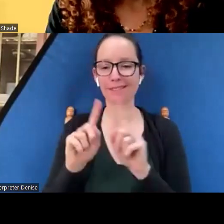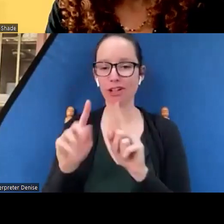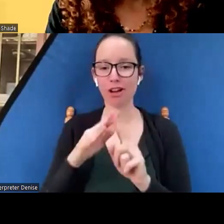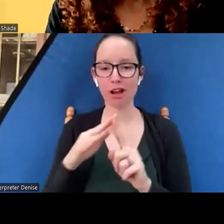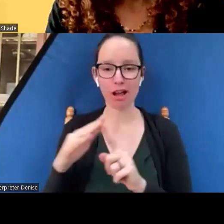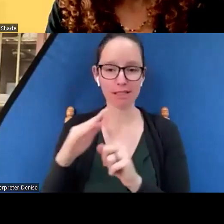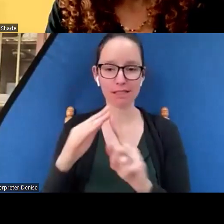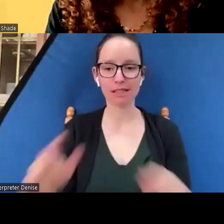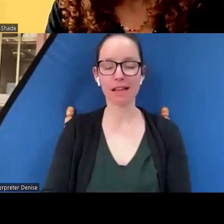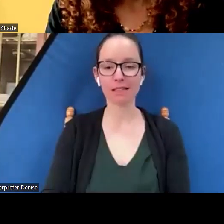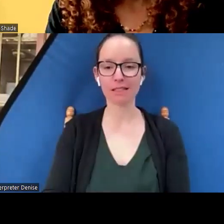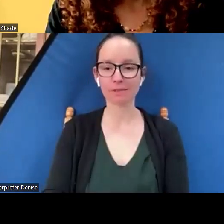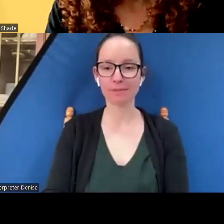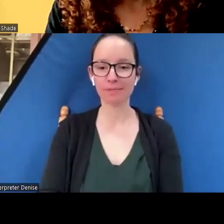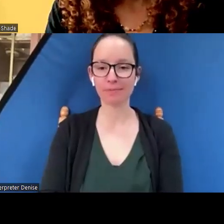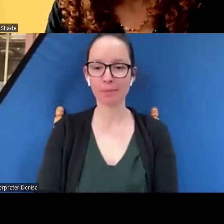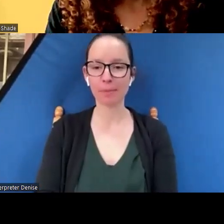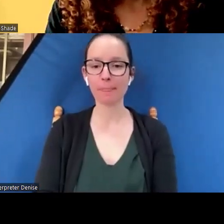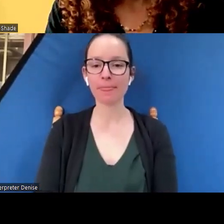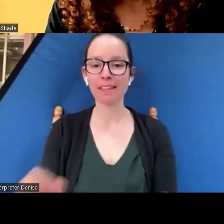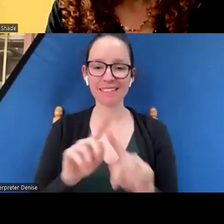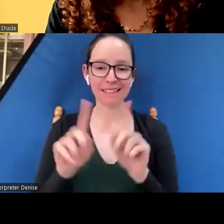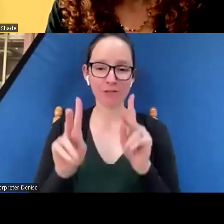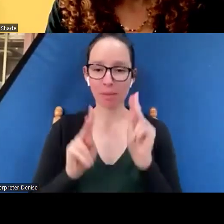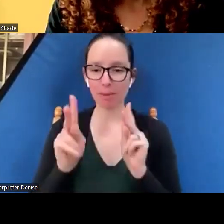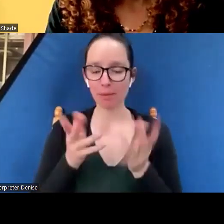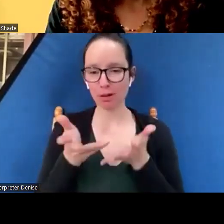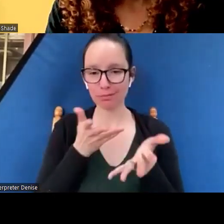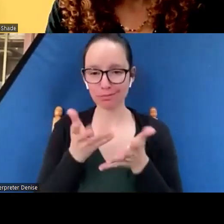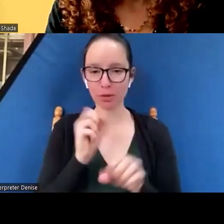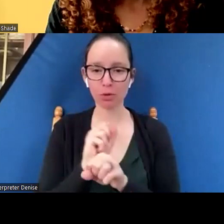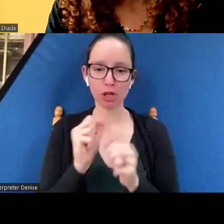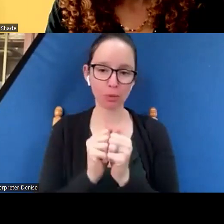might be interfacing with, different communities.